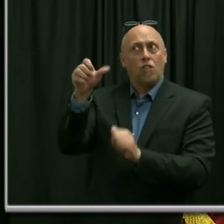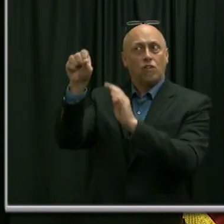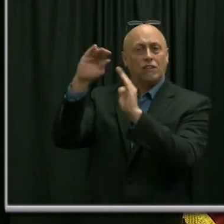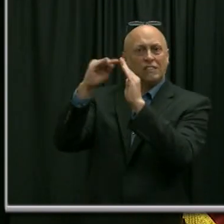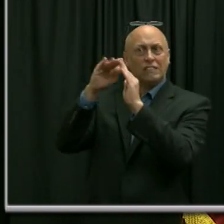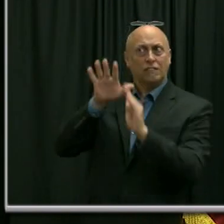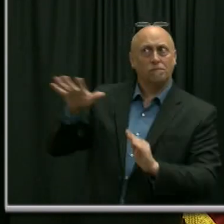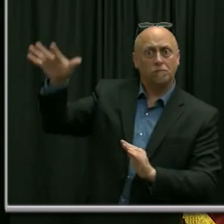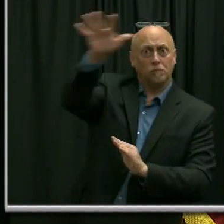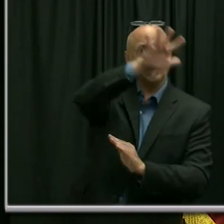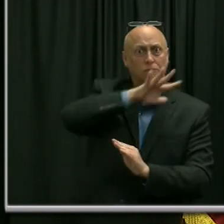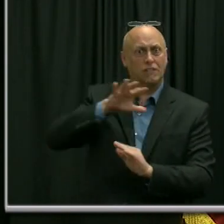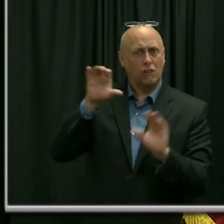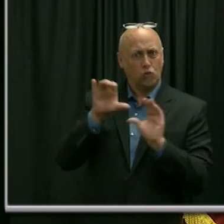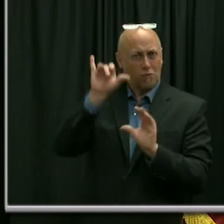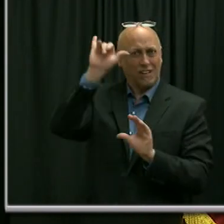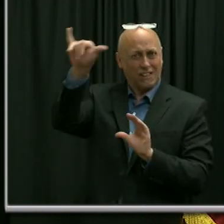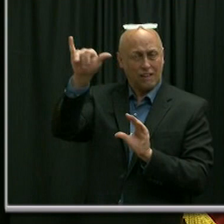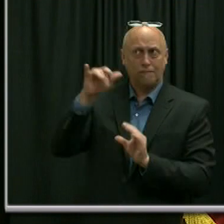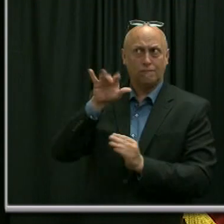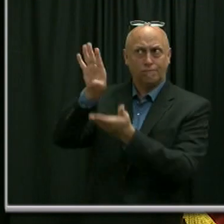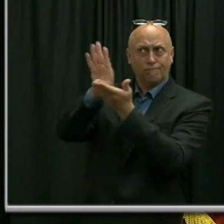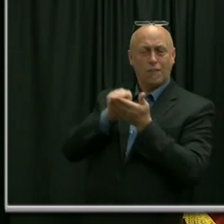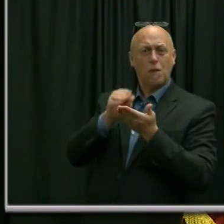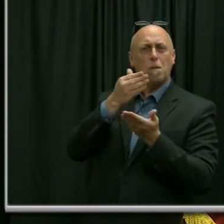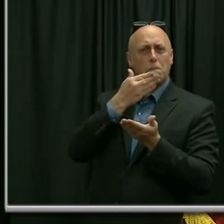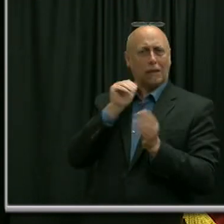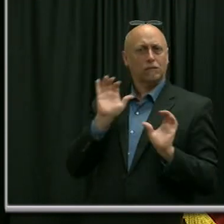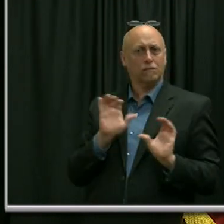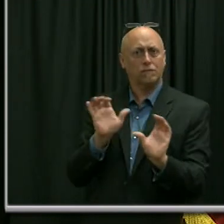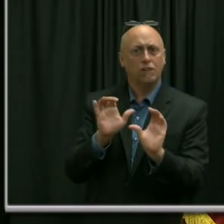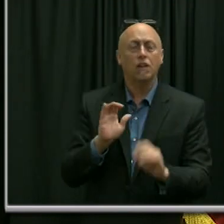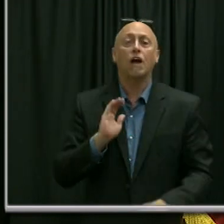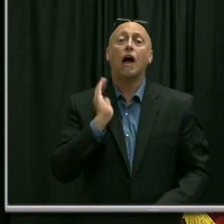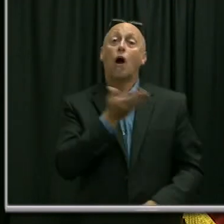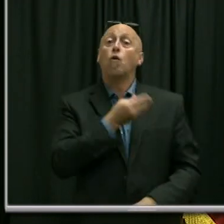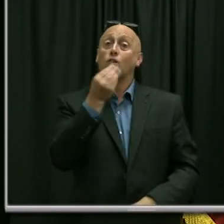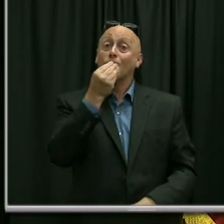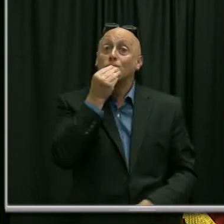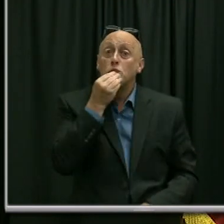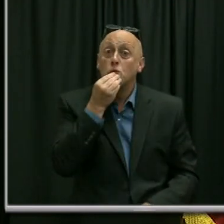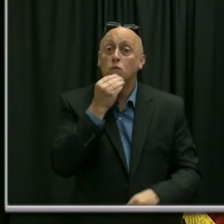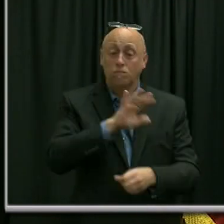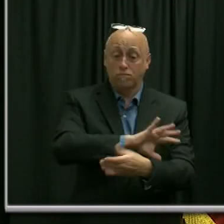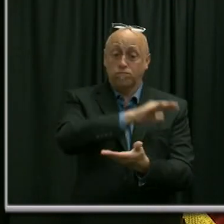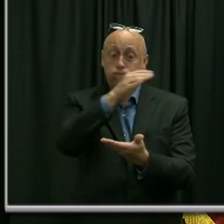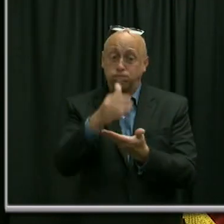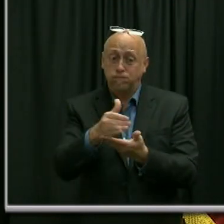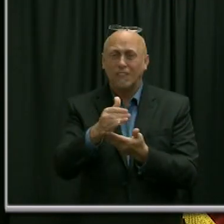ENACTING NATIONWIDE. OUR FOOD SUPPLY WILL REMAIN STRONG AND